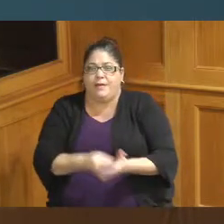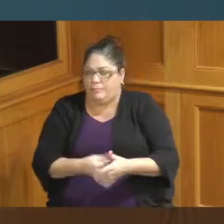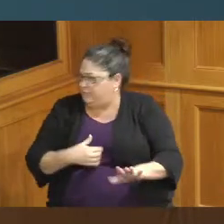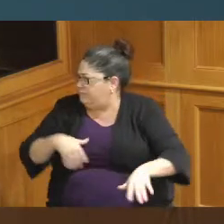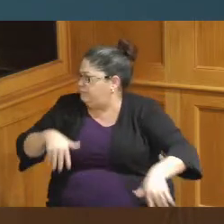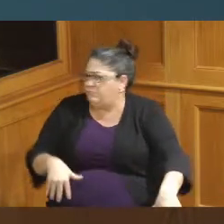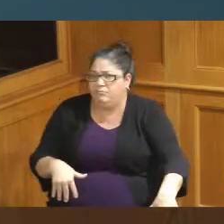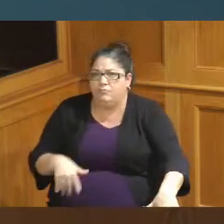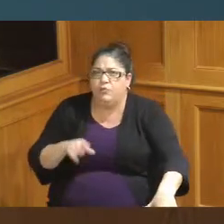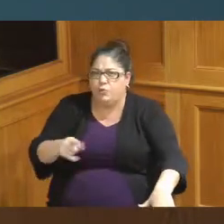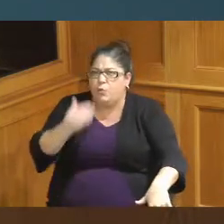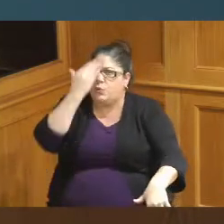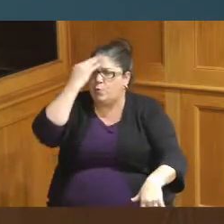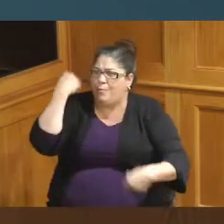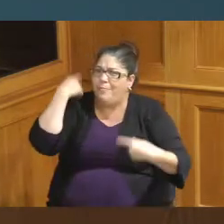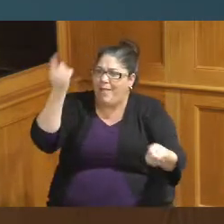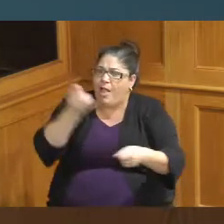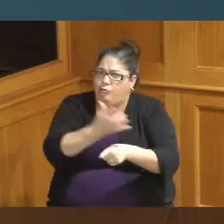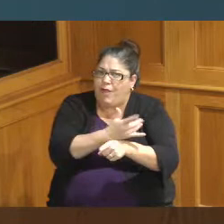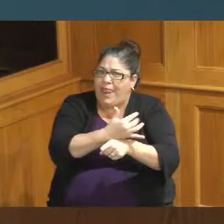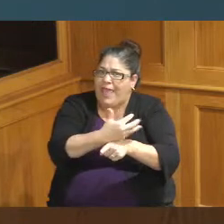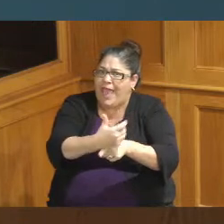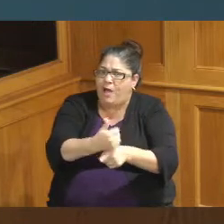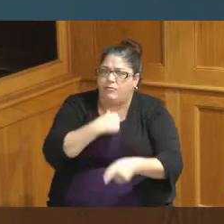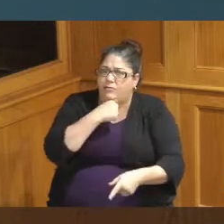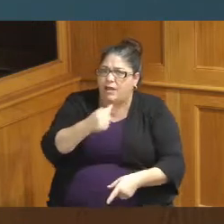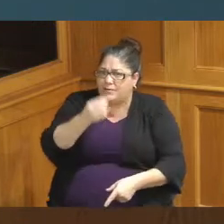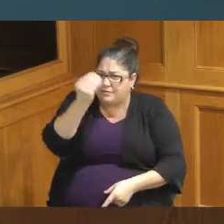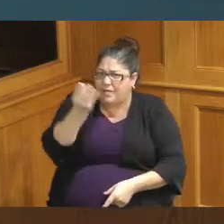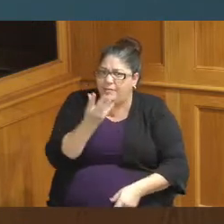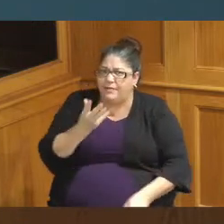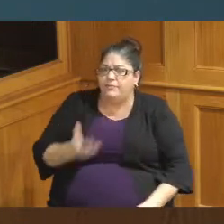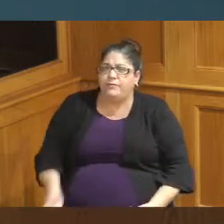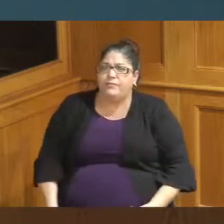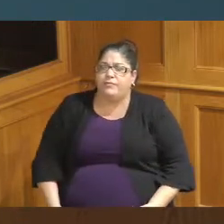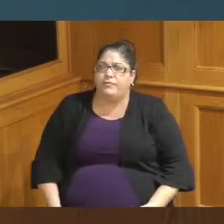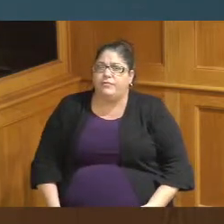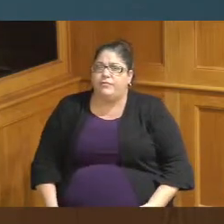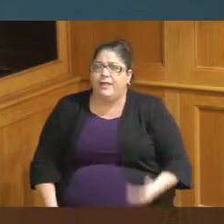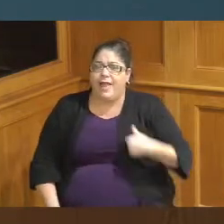you knew we were running out before then and we had a million dollars up there and we cut